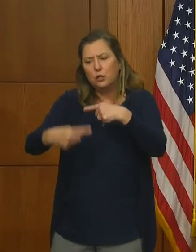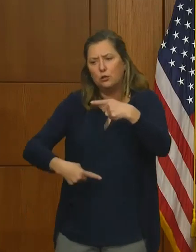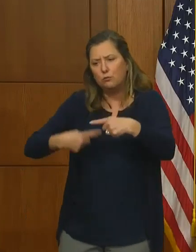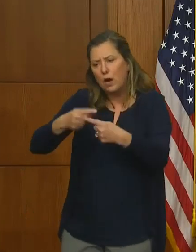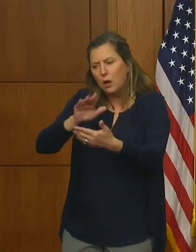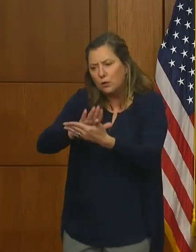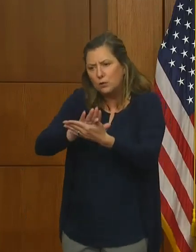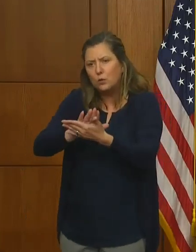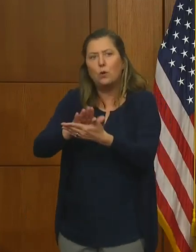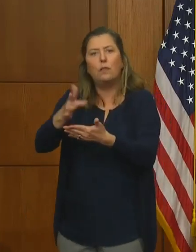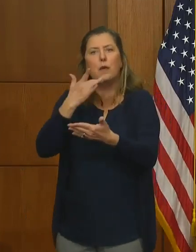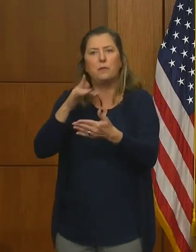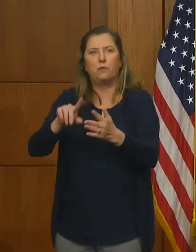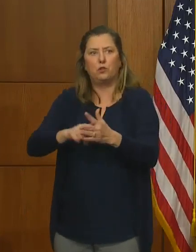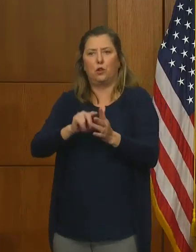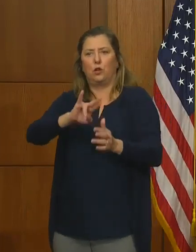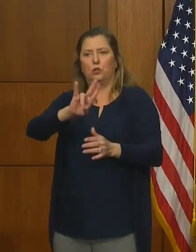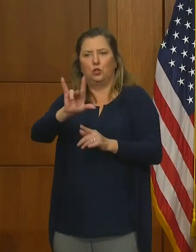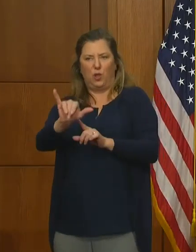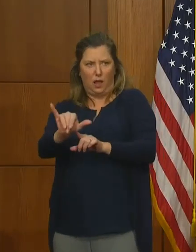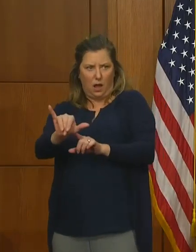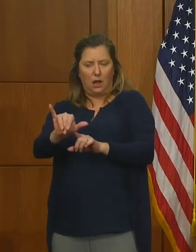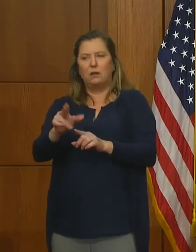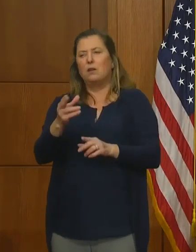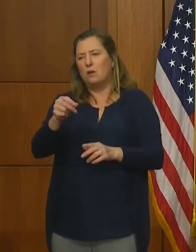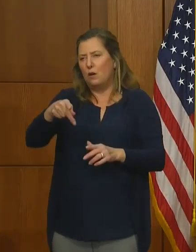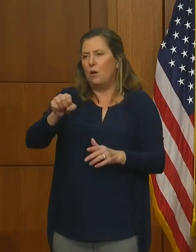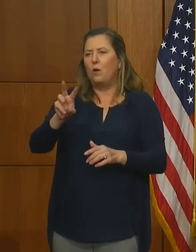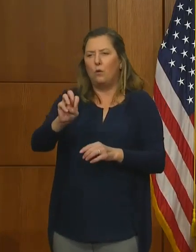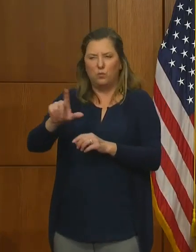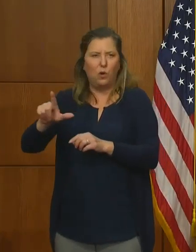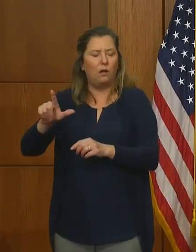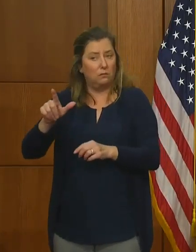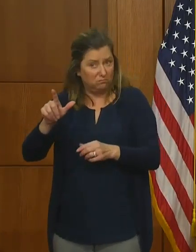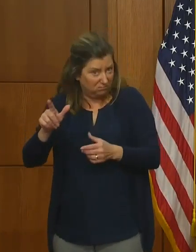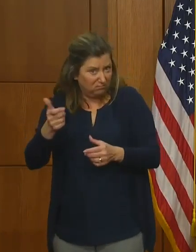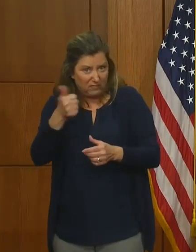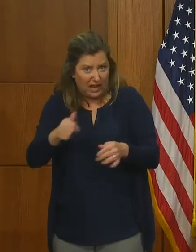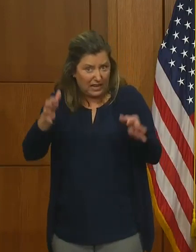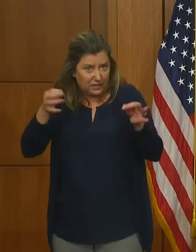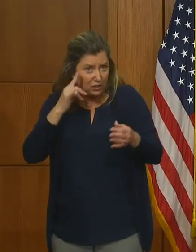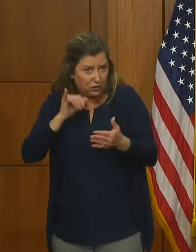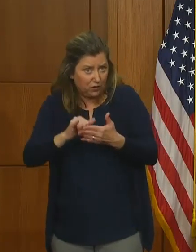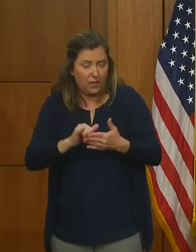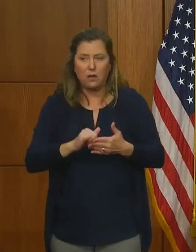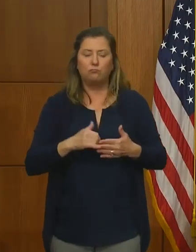AUGUST EARLY SO. AND IF WE KEEP DOING WE'RE DOING I'M CONFIDENT